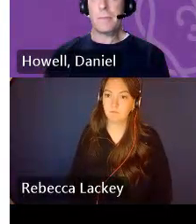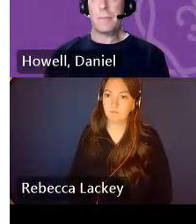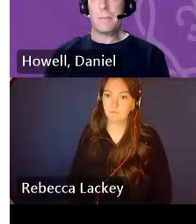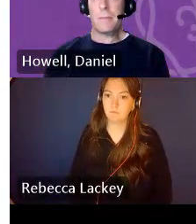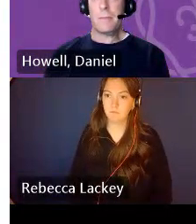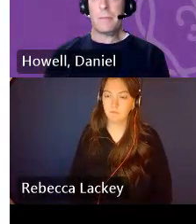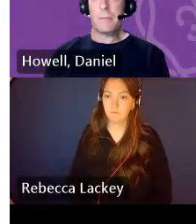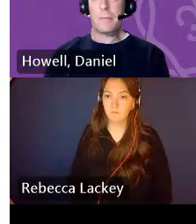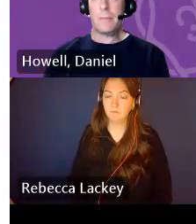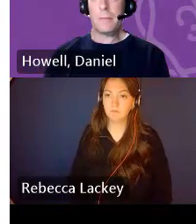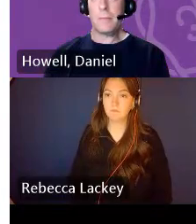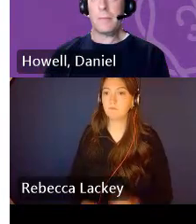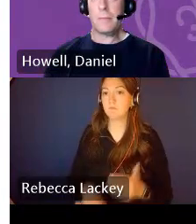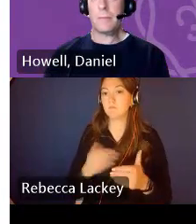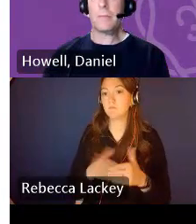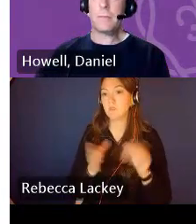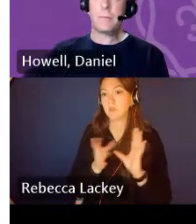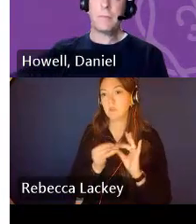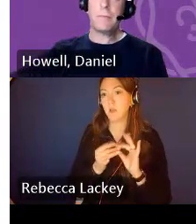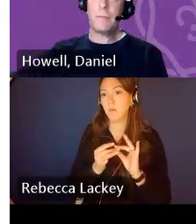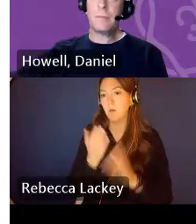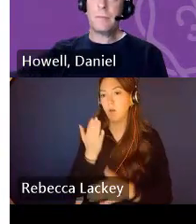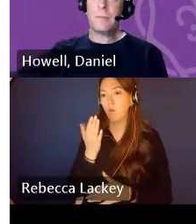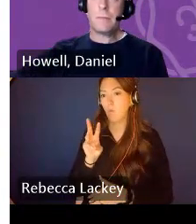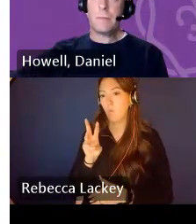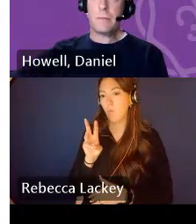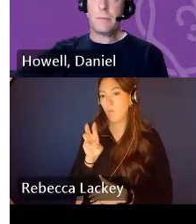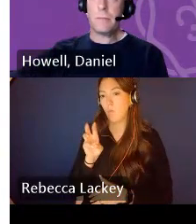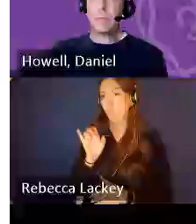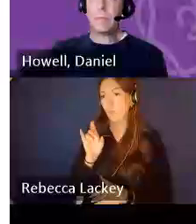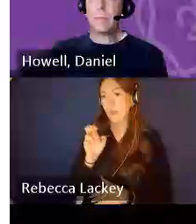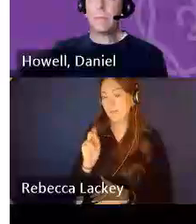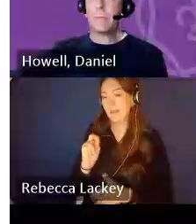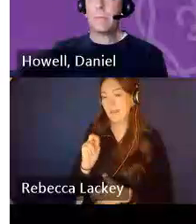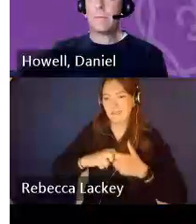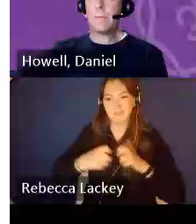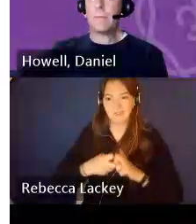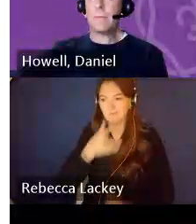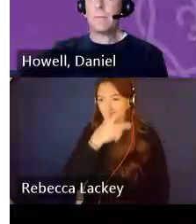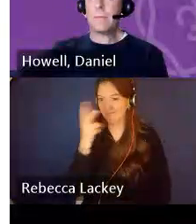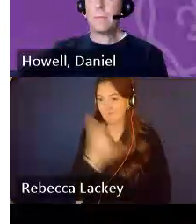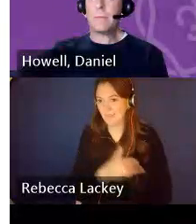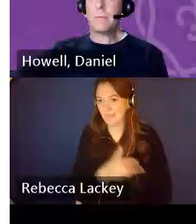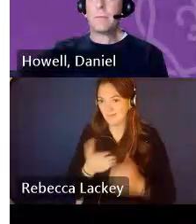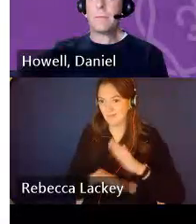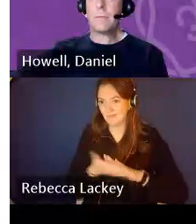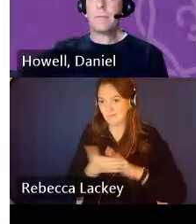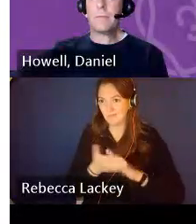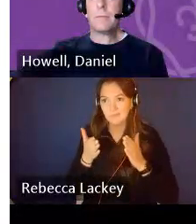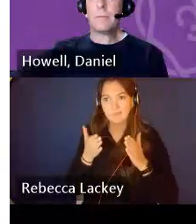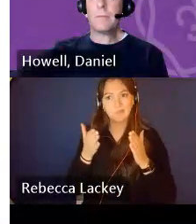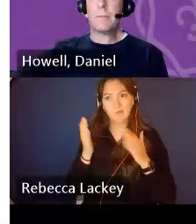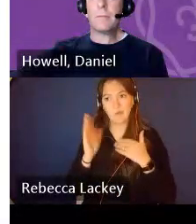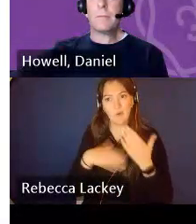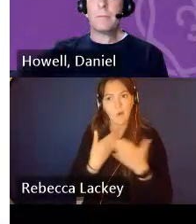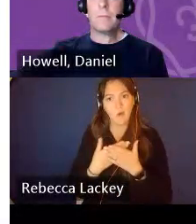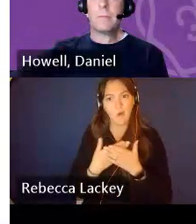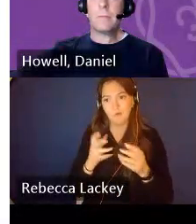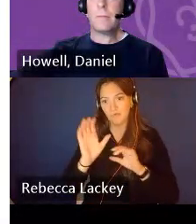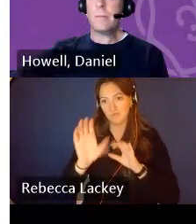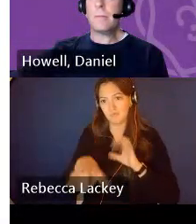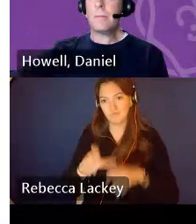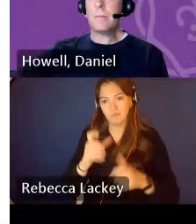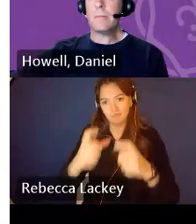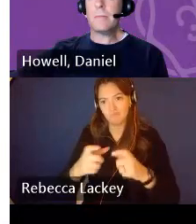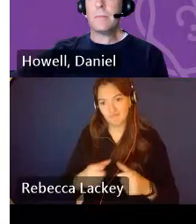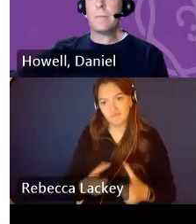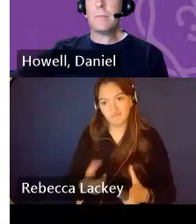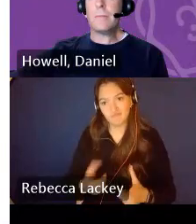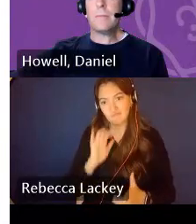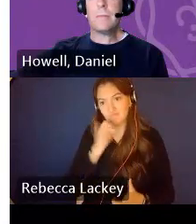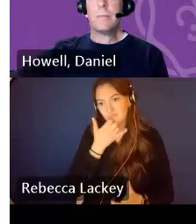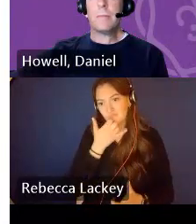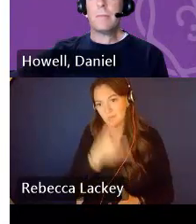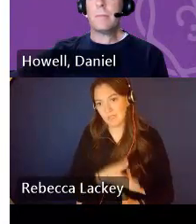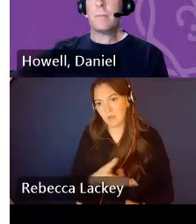Um, next comment is Widman is a is an issue. It's poor workmanship on almost all road patches.